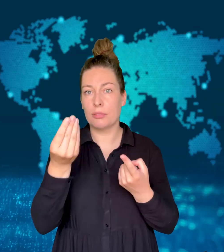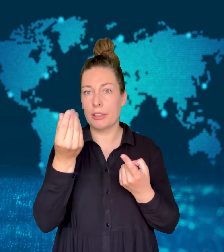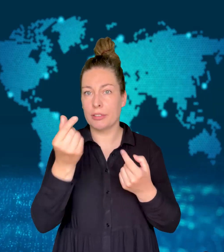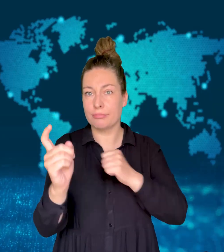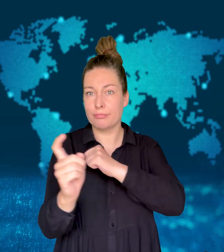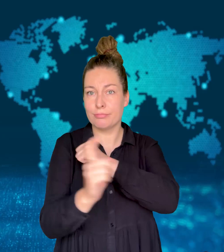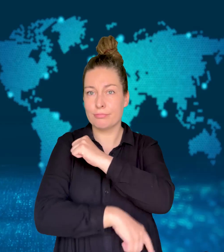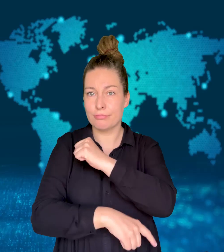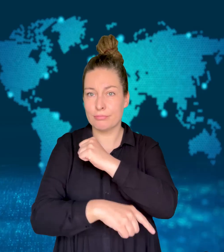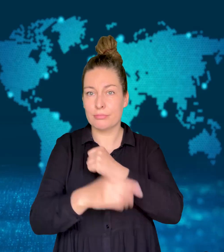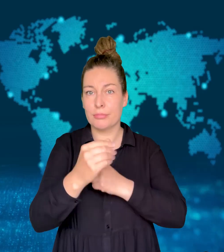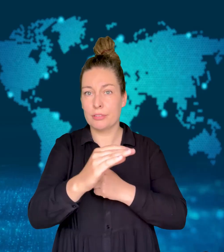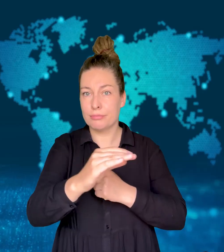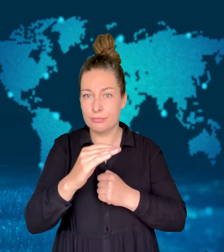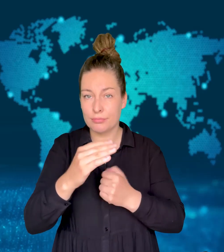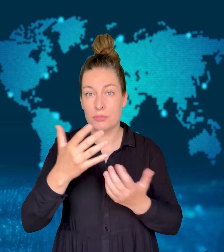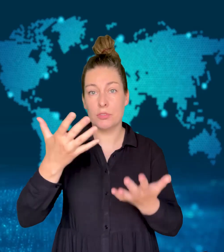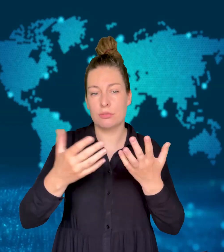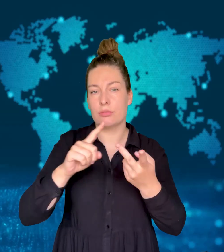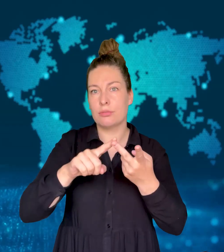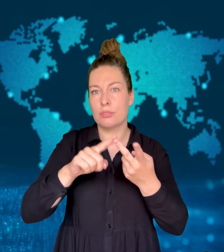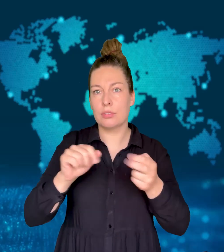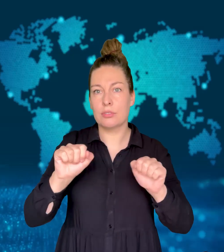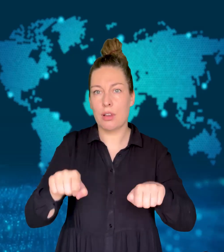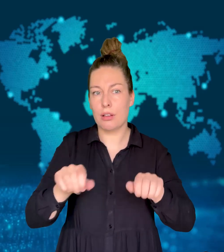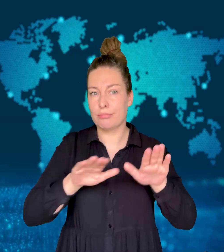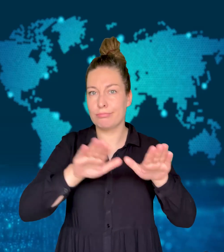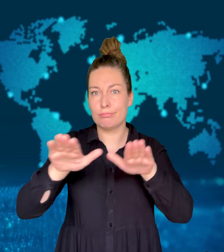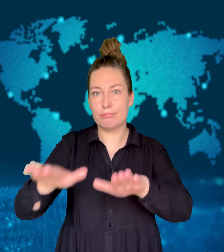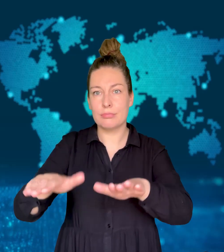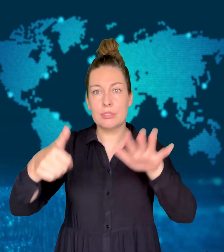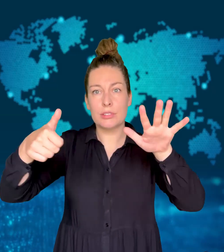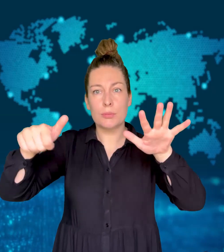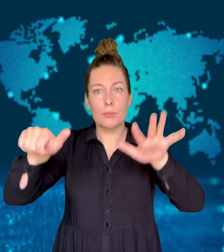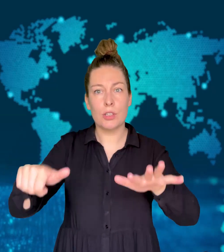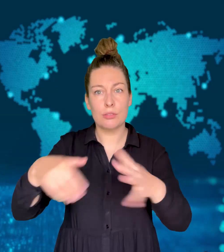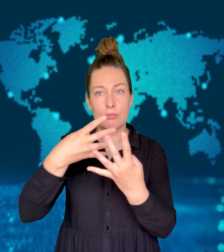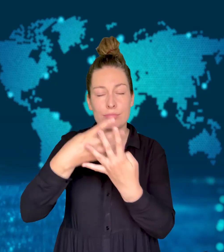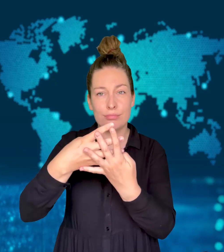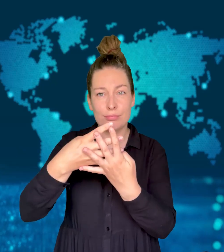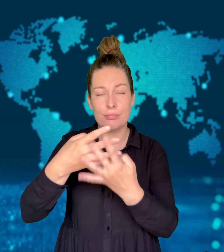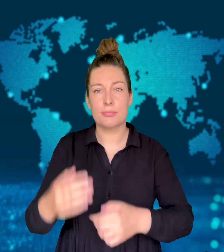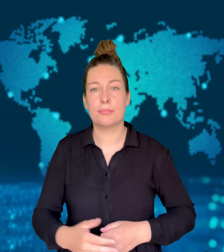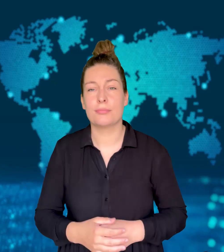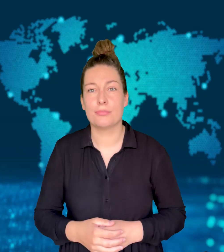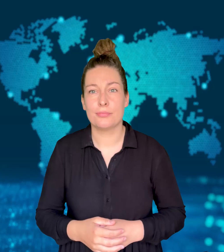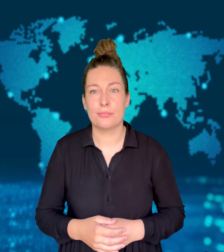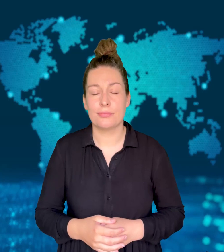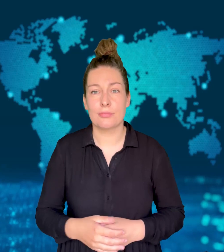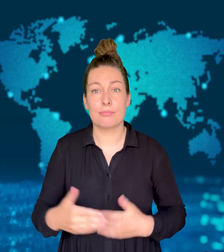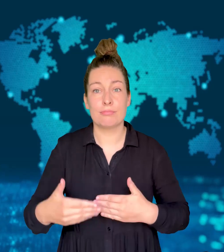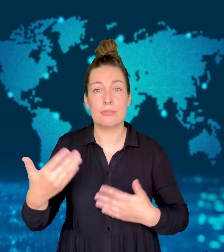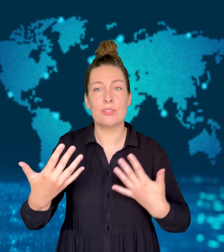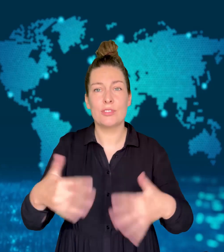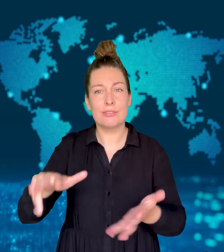If convicted of disobeying a police order, her sentence could be